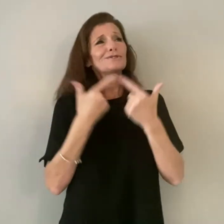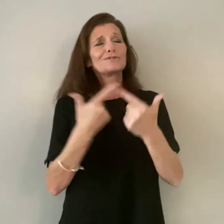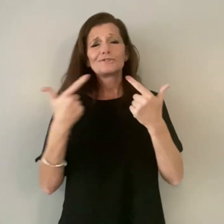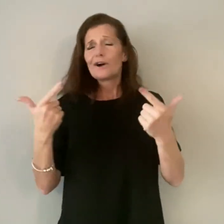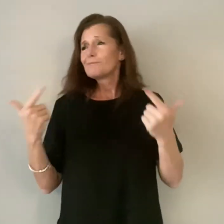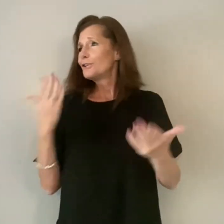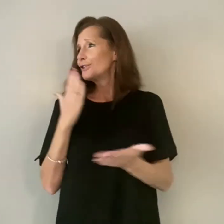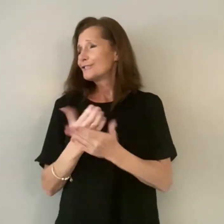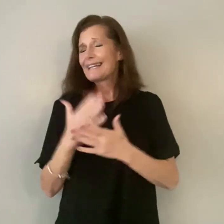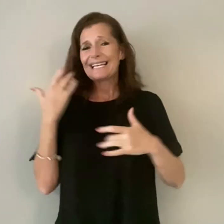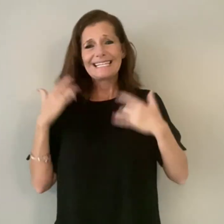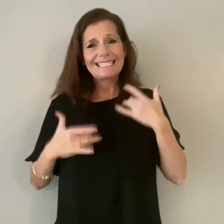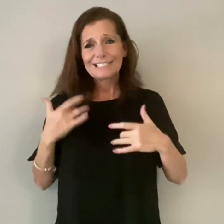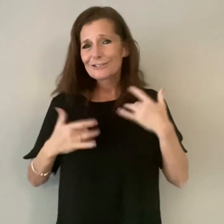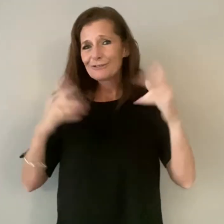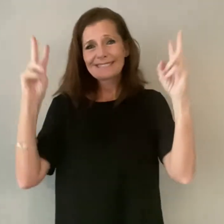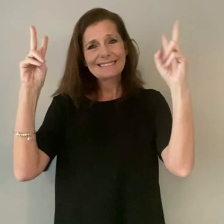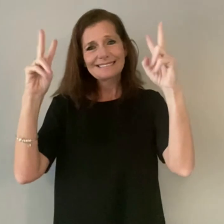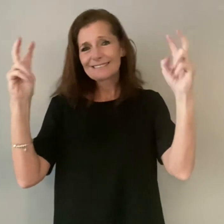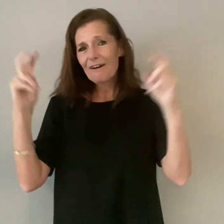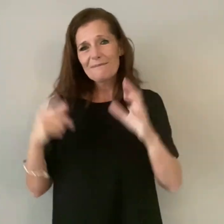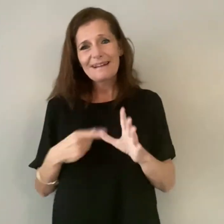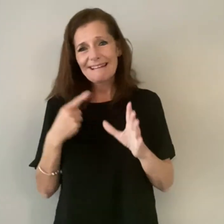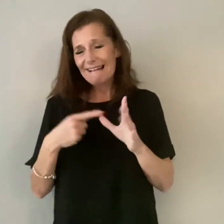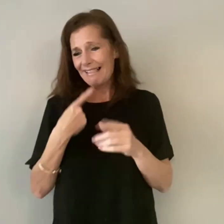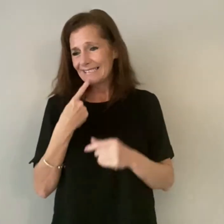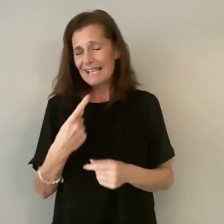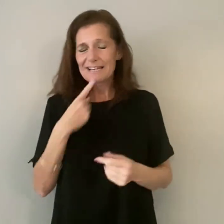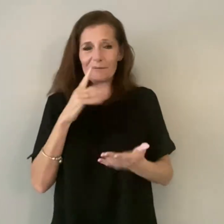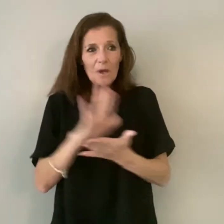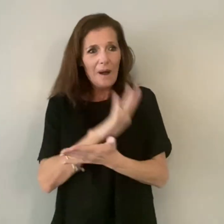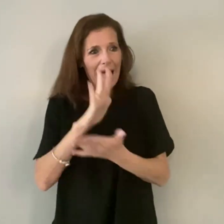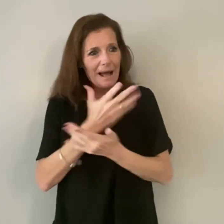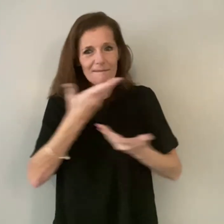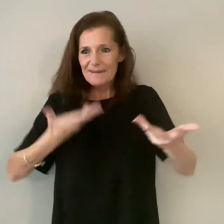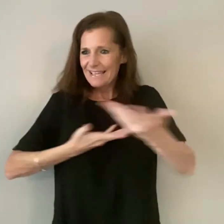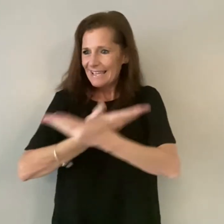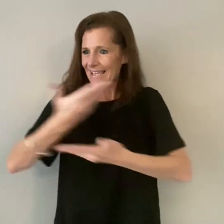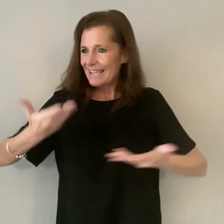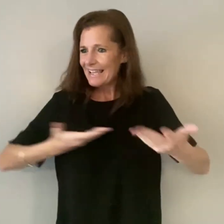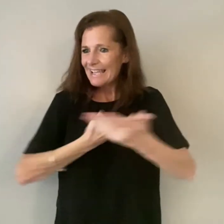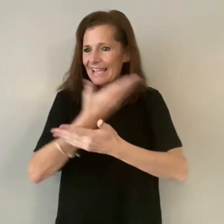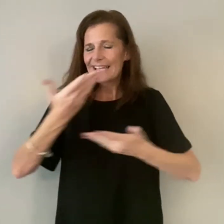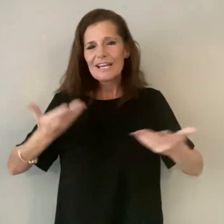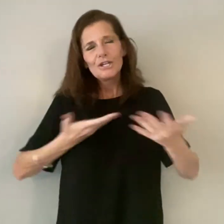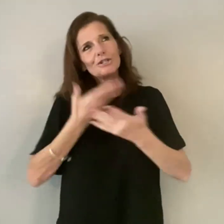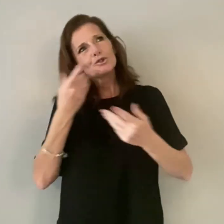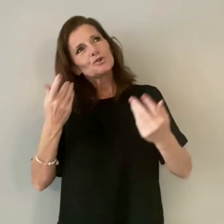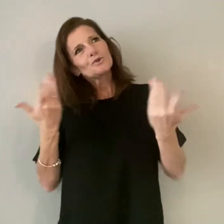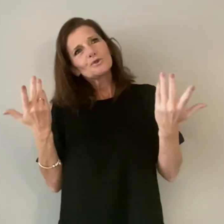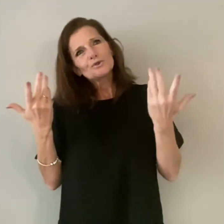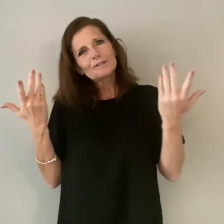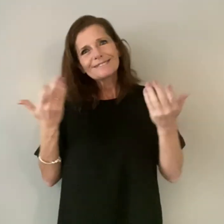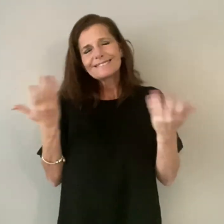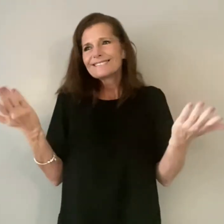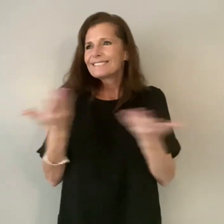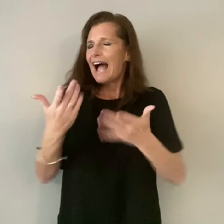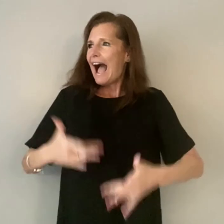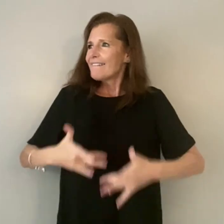It's such an interesting topic and I'm so glad that we've had this opportunity to maybe just explore that a little bit.